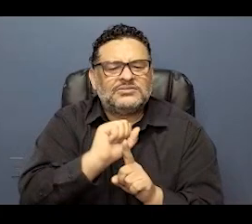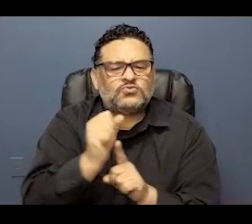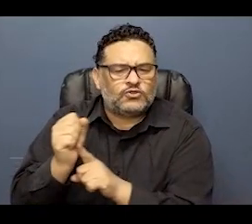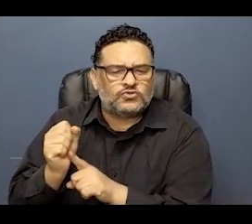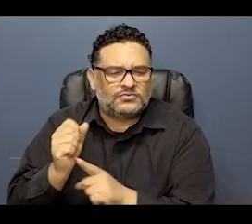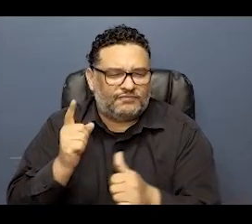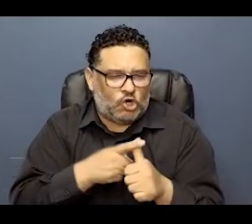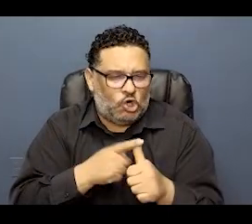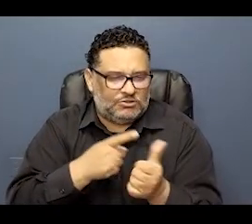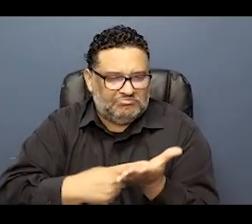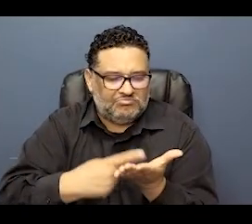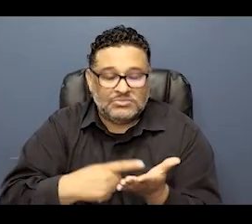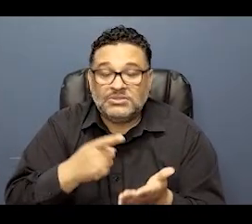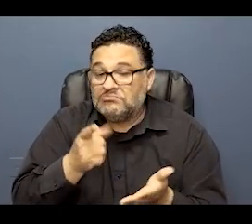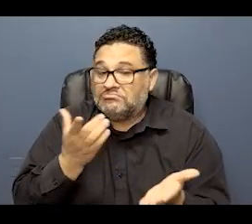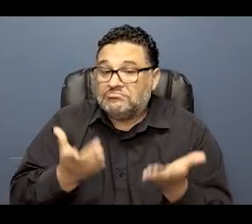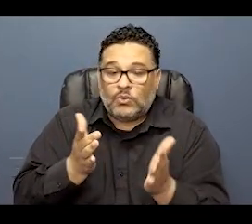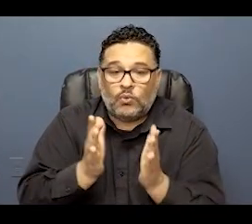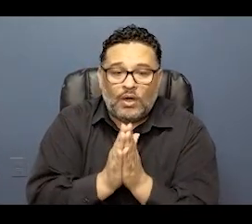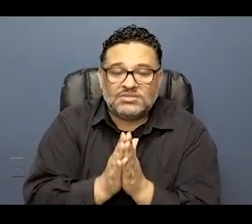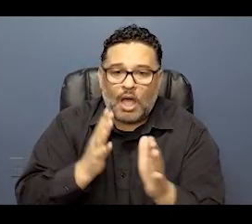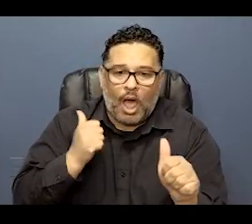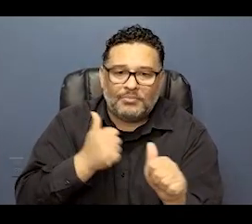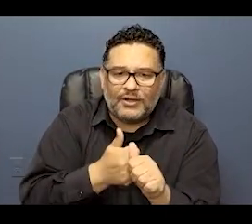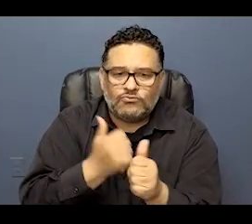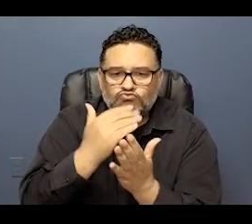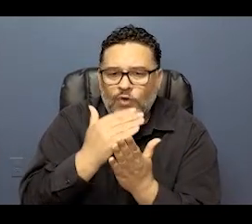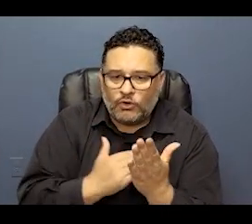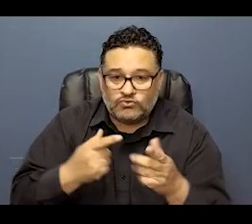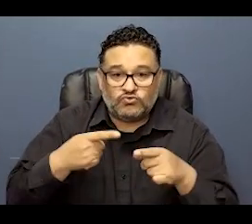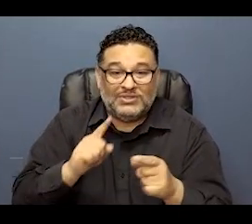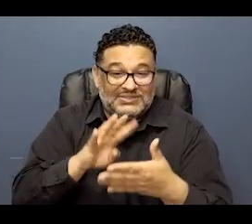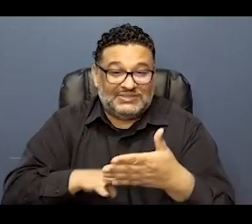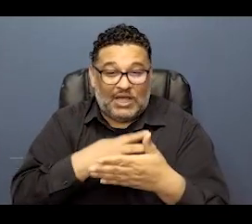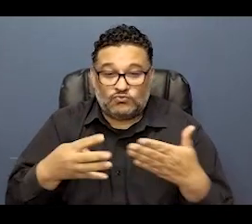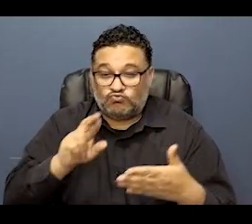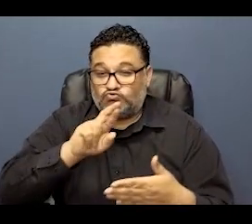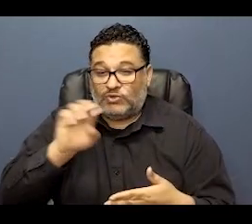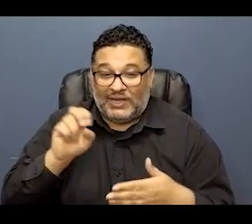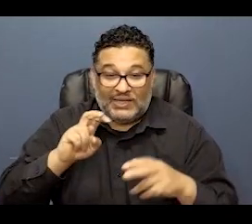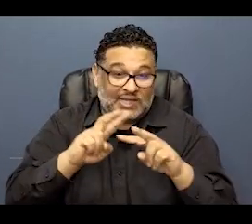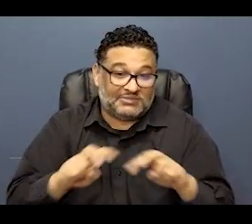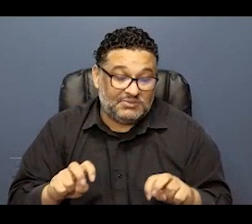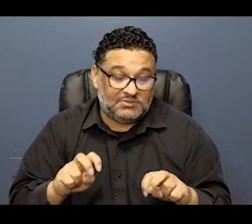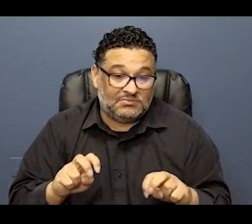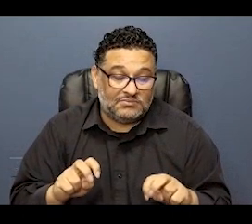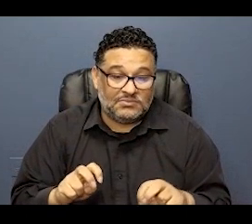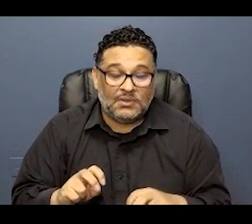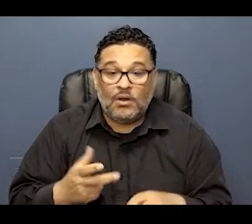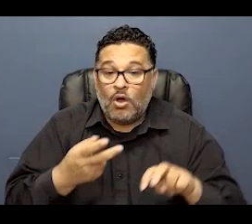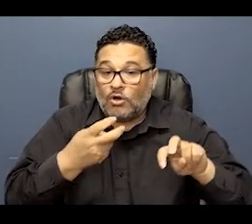request updated records during a scheduled reassessment, a transition planning process, or